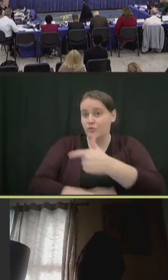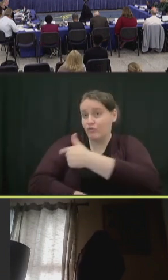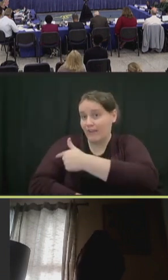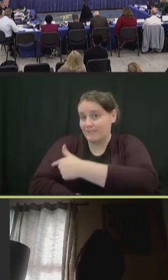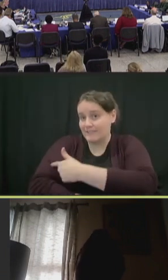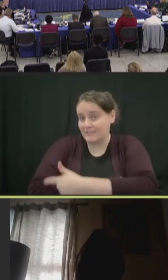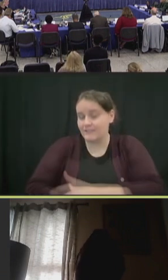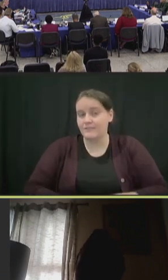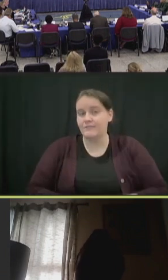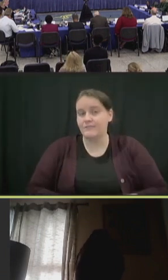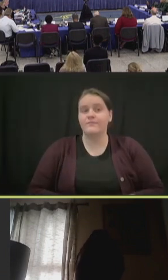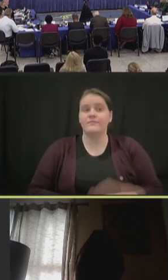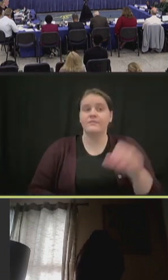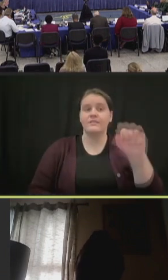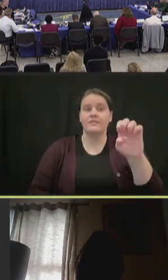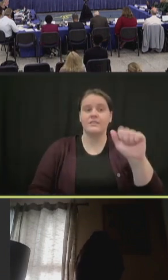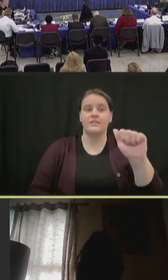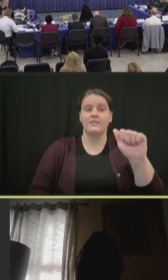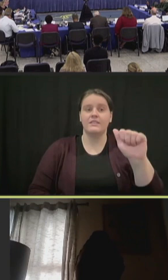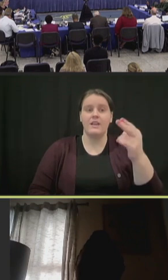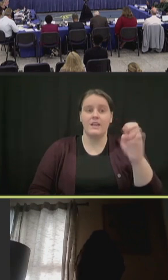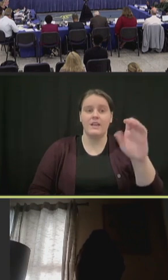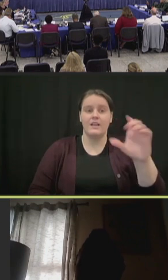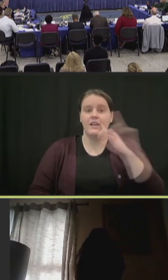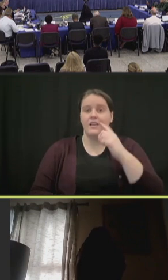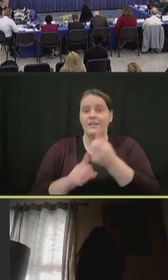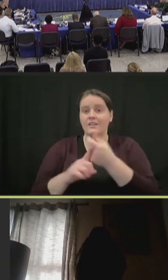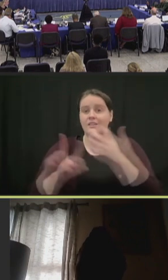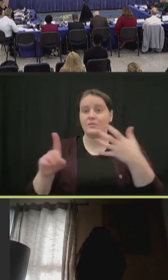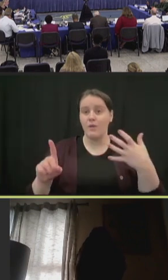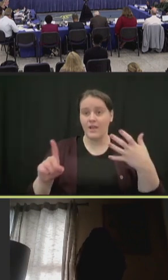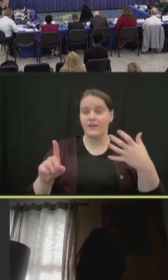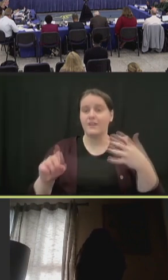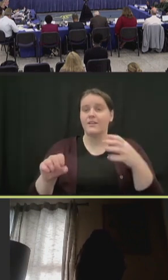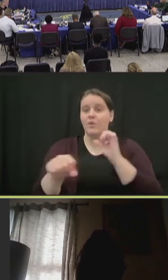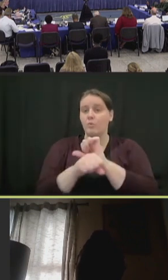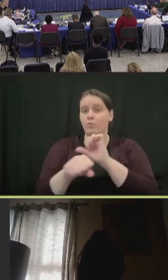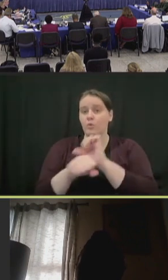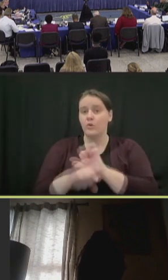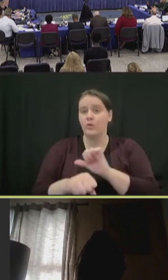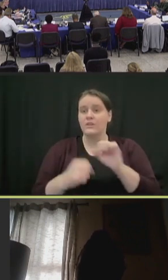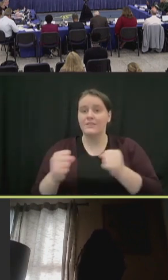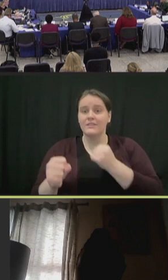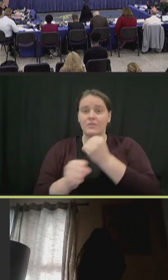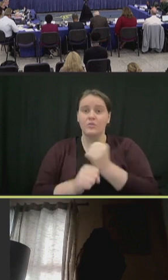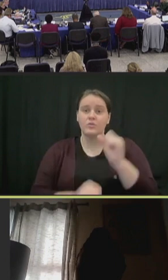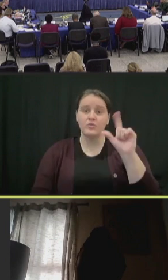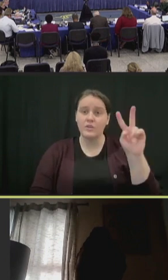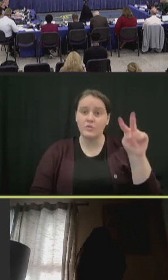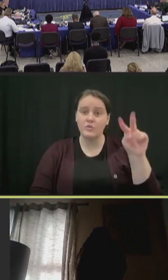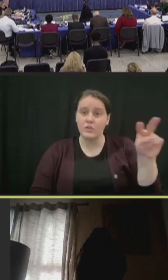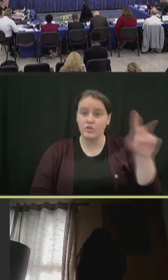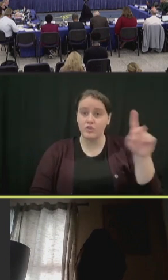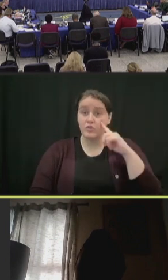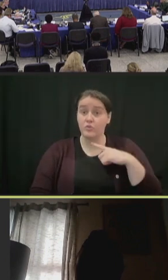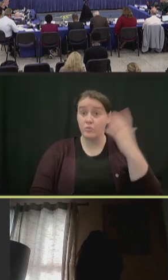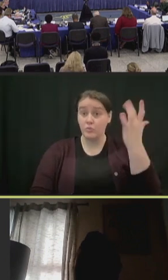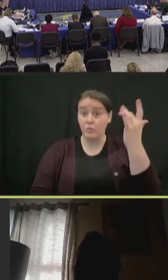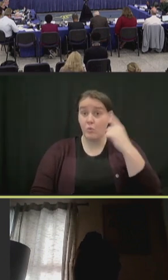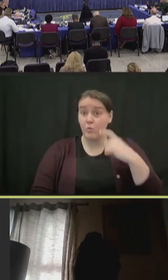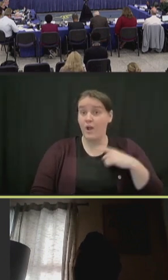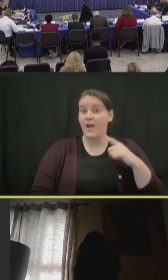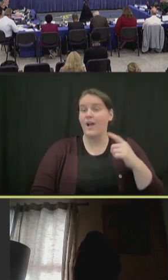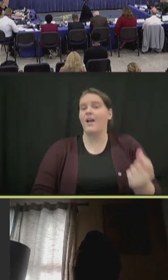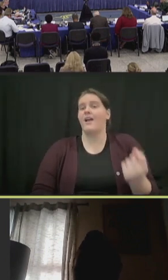expanded their efforts in 2022 after receiving the grant in 2021, formalizing the migrant